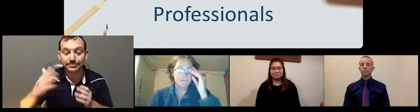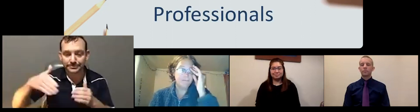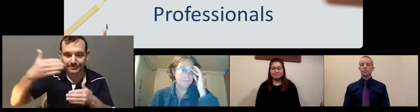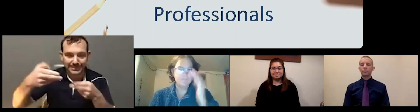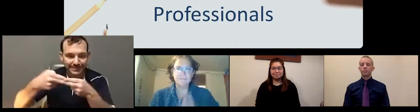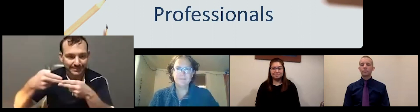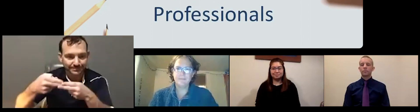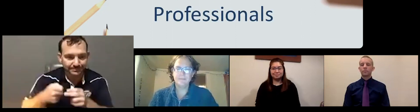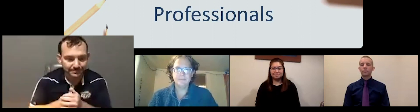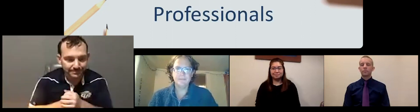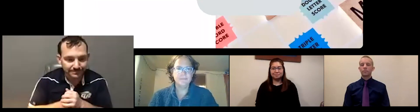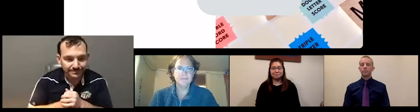Next slide, please.